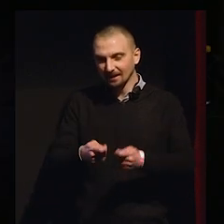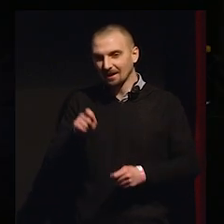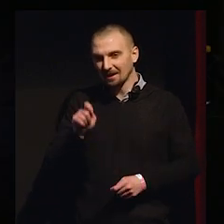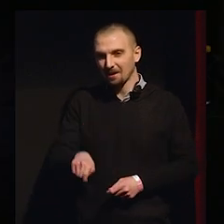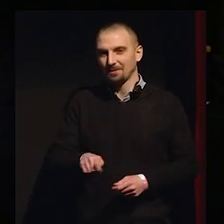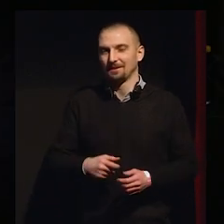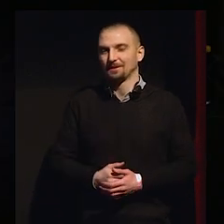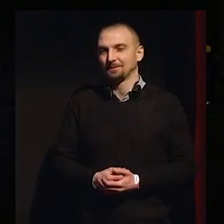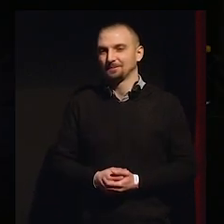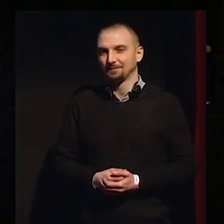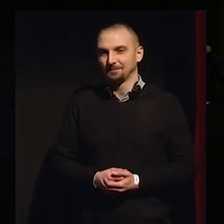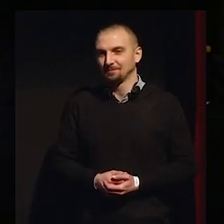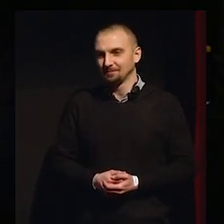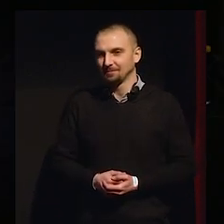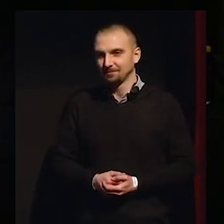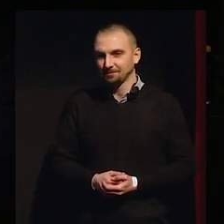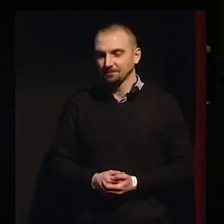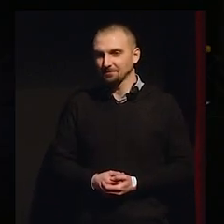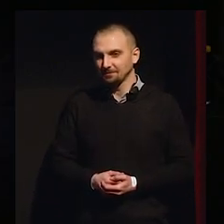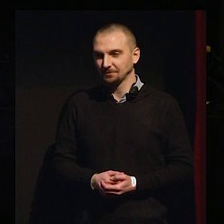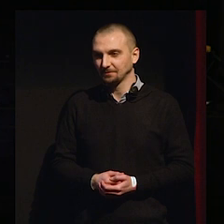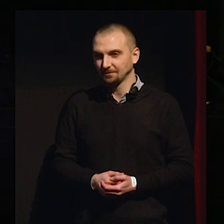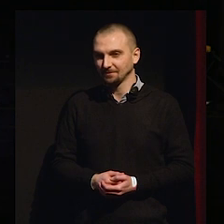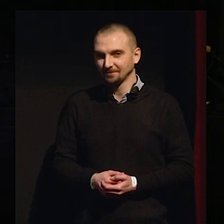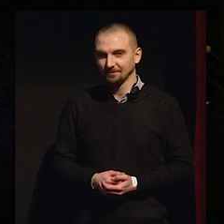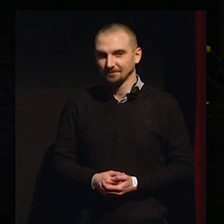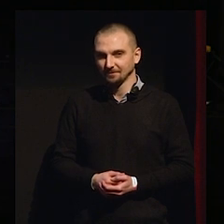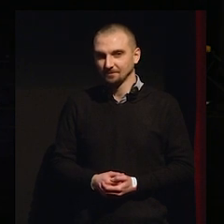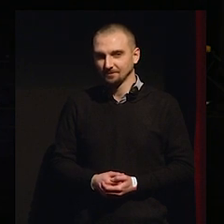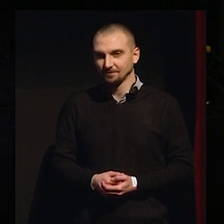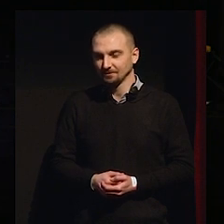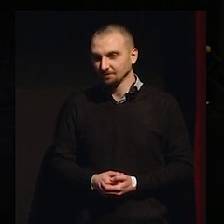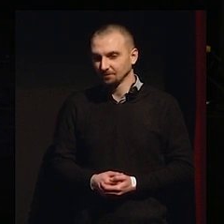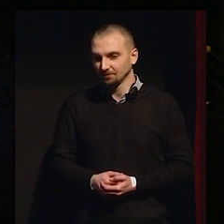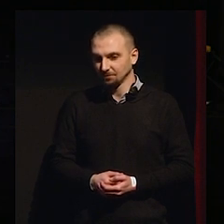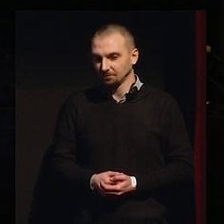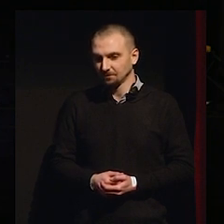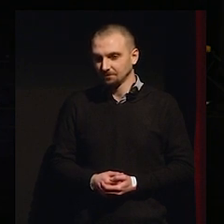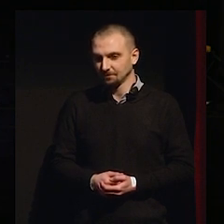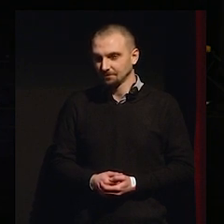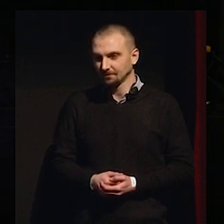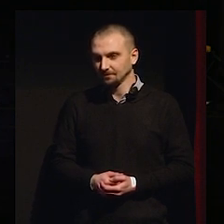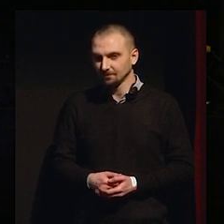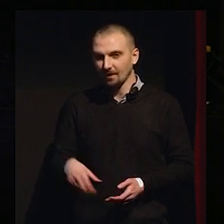I want to hear it a bit louder, a bit stronger. -Yes! Then altogether, we are overcoming prejudice.